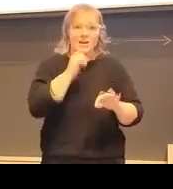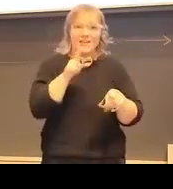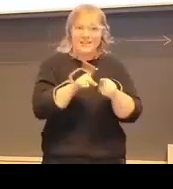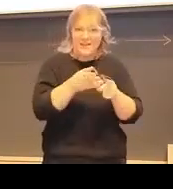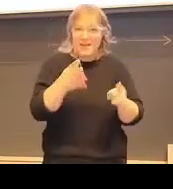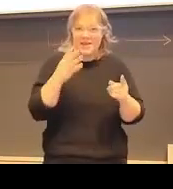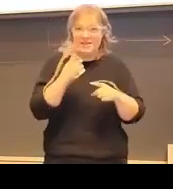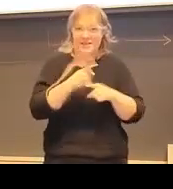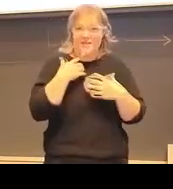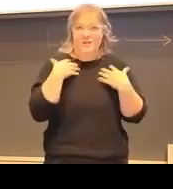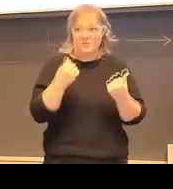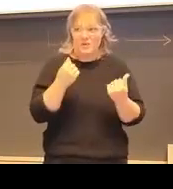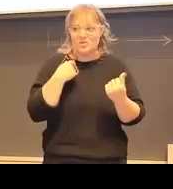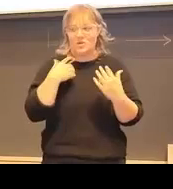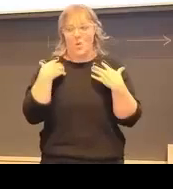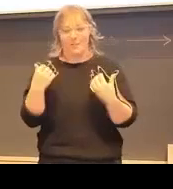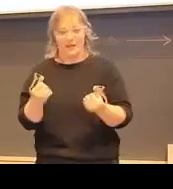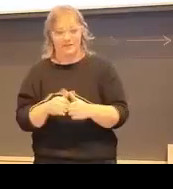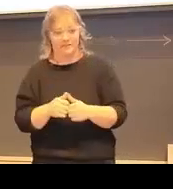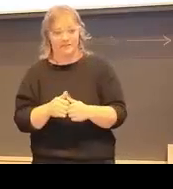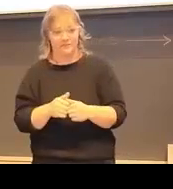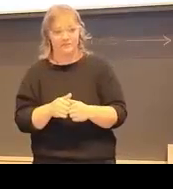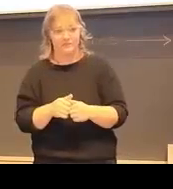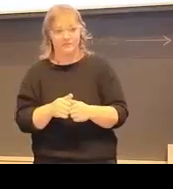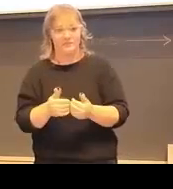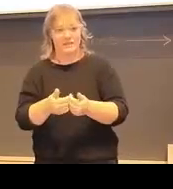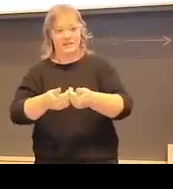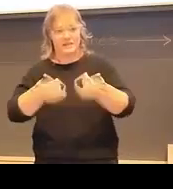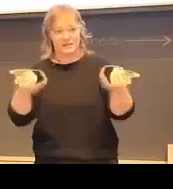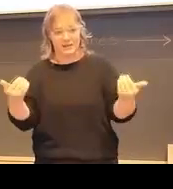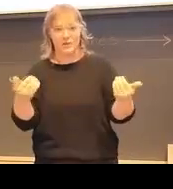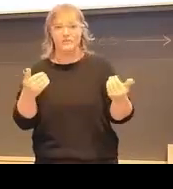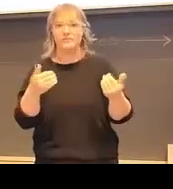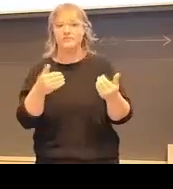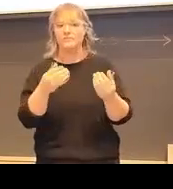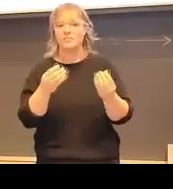well-being we created separate spaces for these things including more routine Town Halls so that